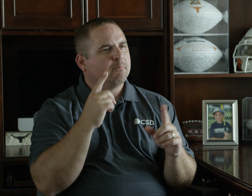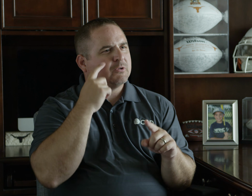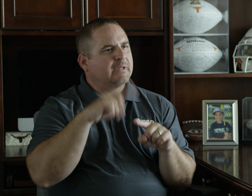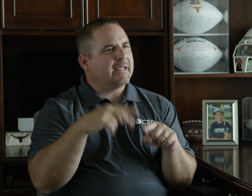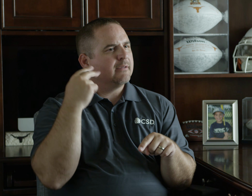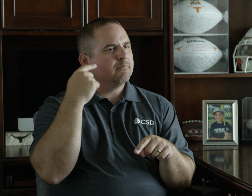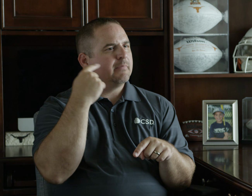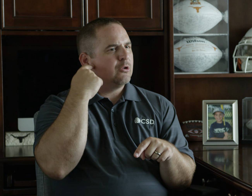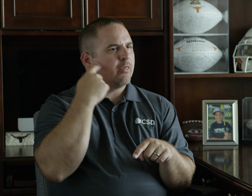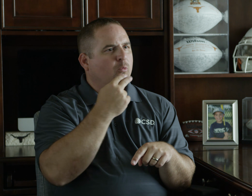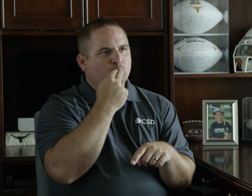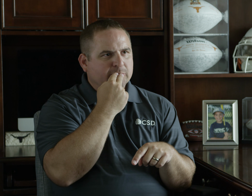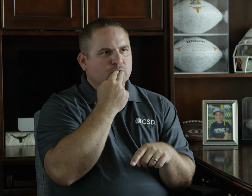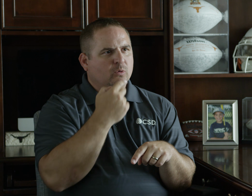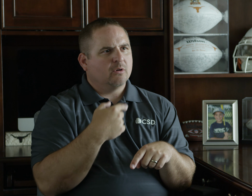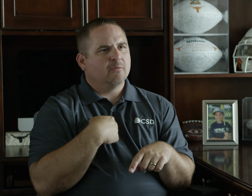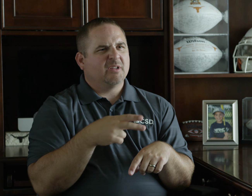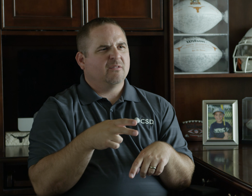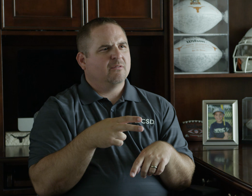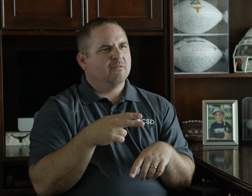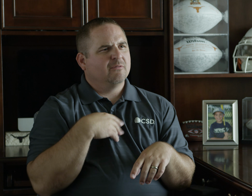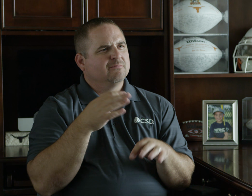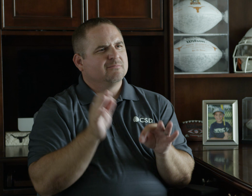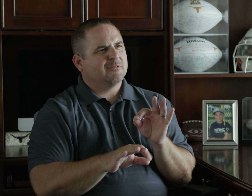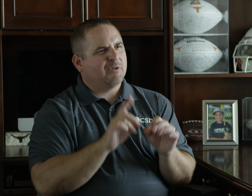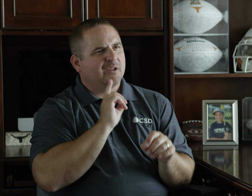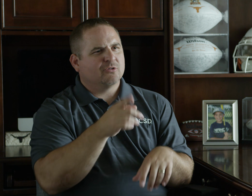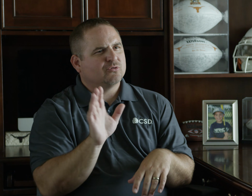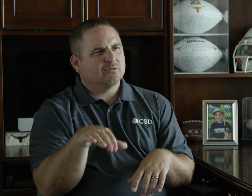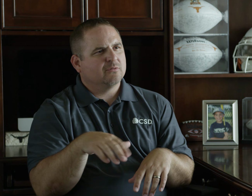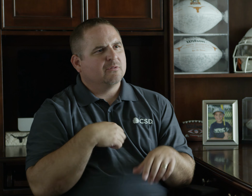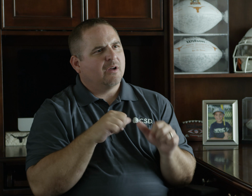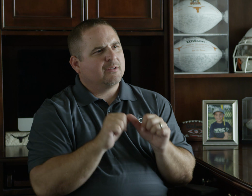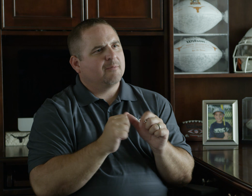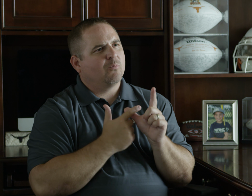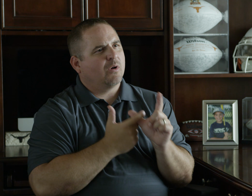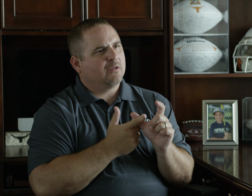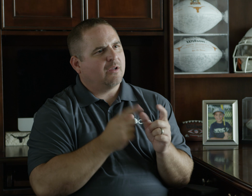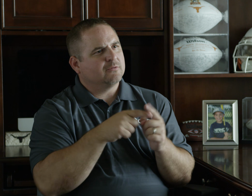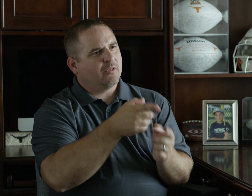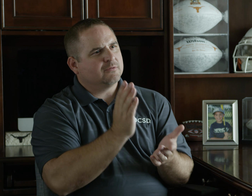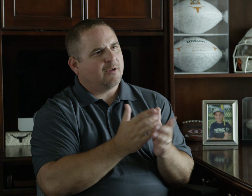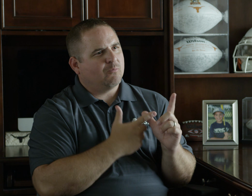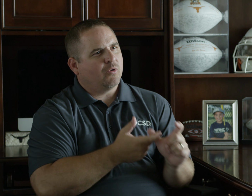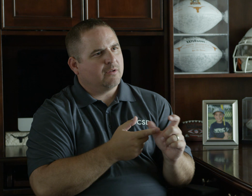because you cannot hear the referee?" I looked at him and said, "It's simple. I keep running, until the team stops running.